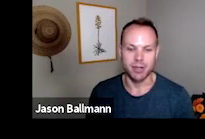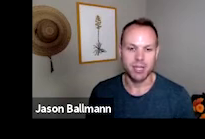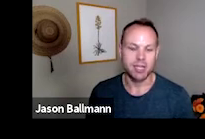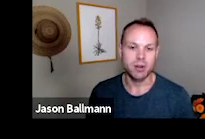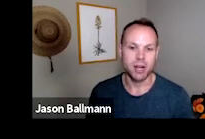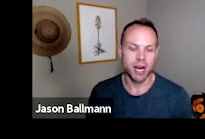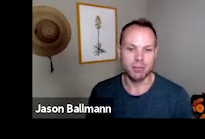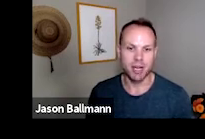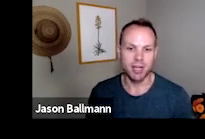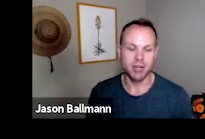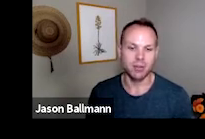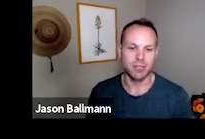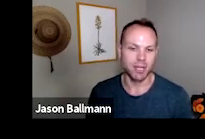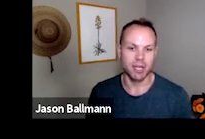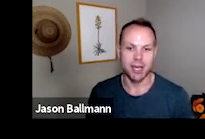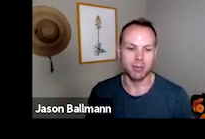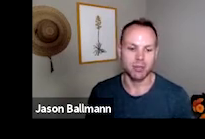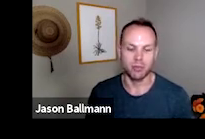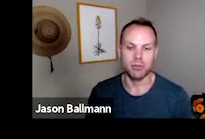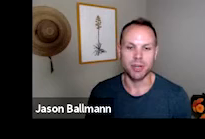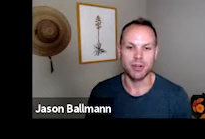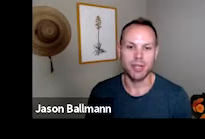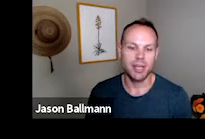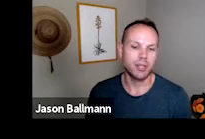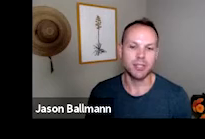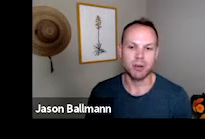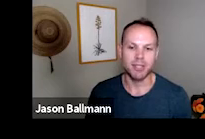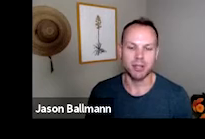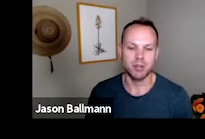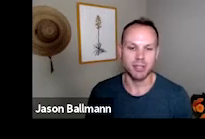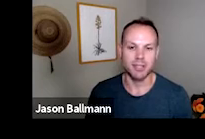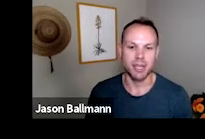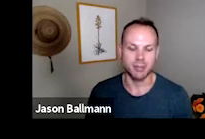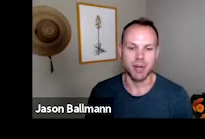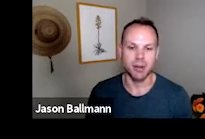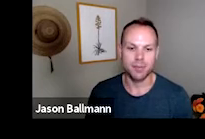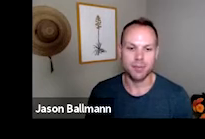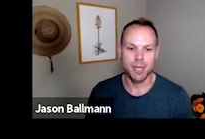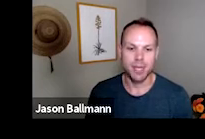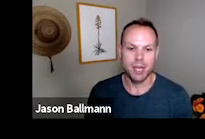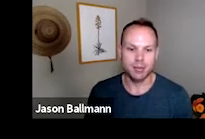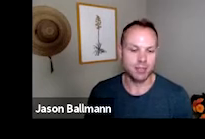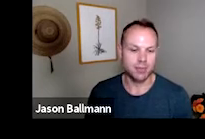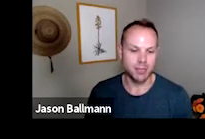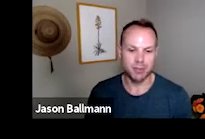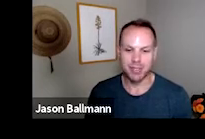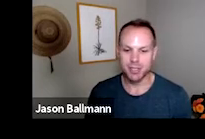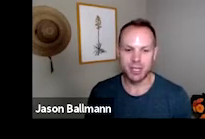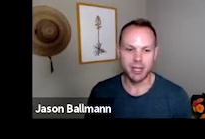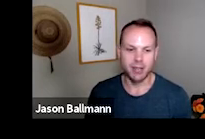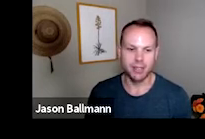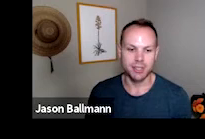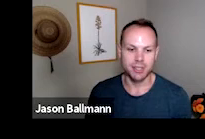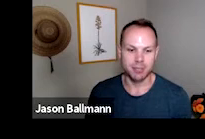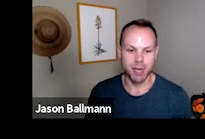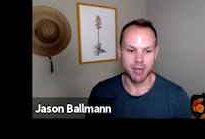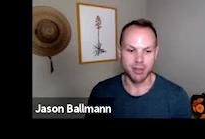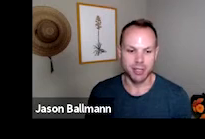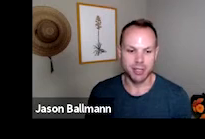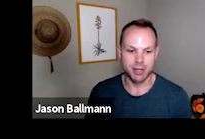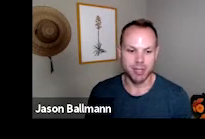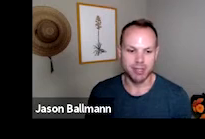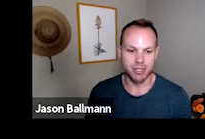Jason Ballmann: And you can also just drag it off to your desktop if you have an option on your device as well if you're on an iPad or some other kind of tablet or mobile phone, you can just press and hold and save as well.